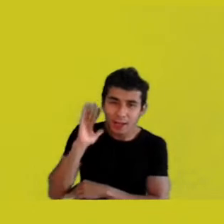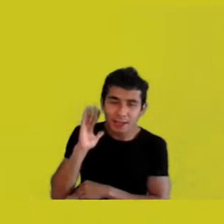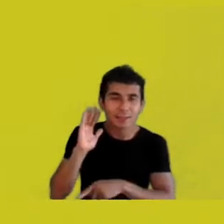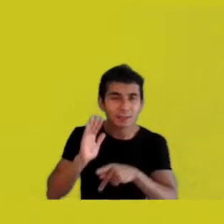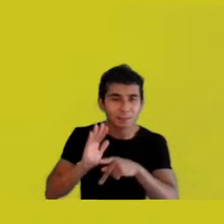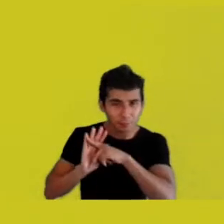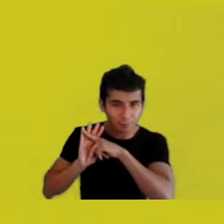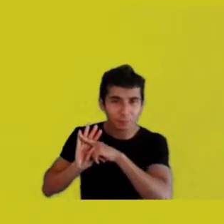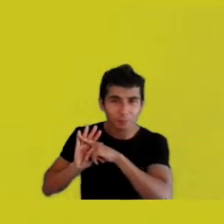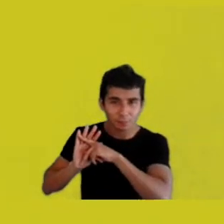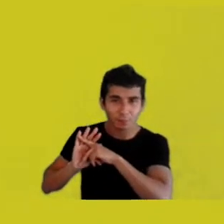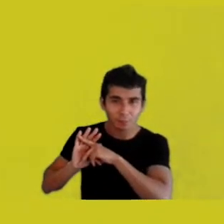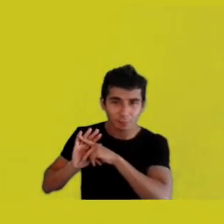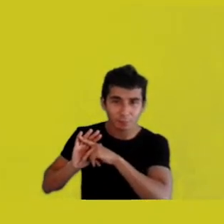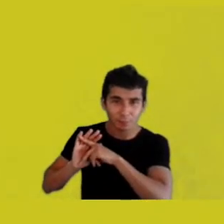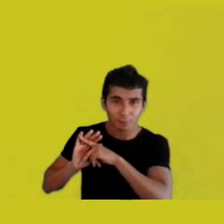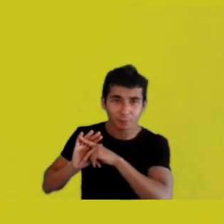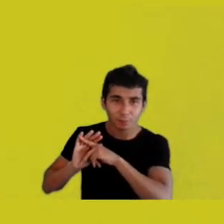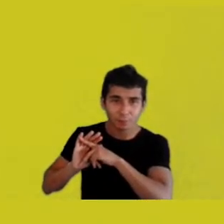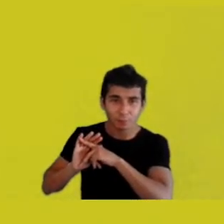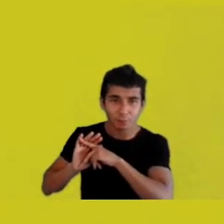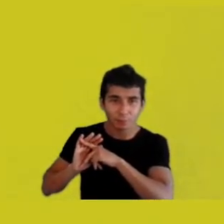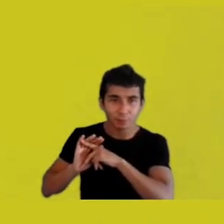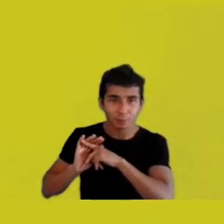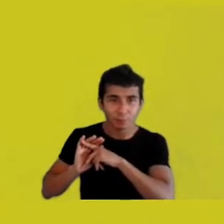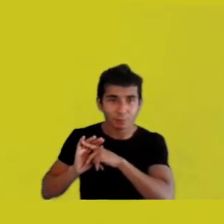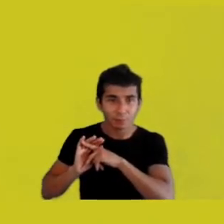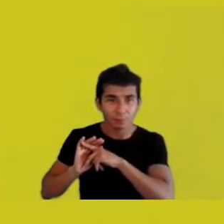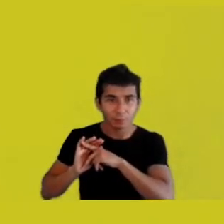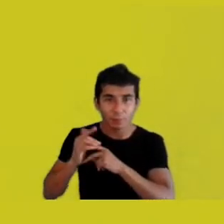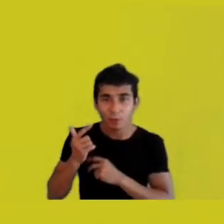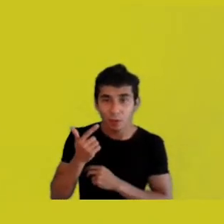who not because of that are other ancestors. They’re ancestor others.